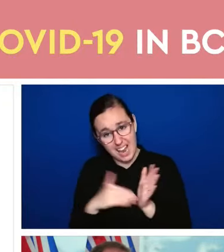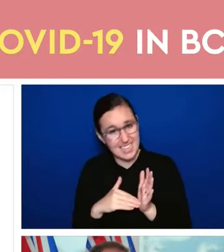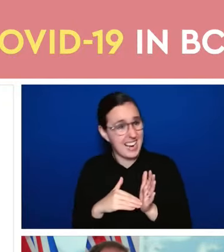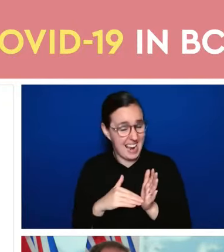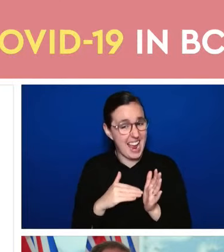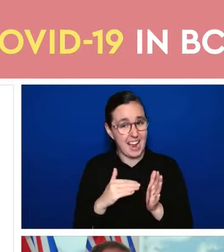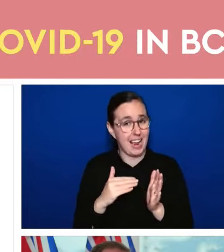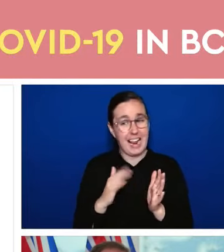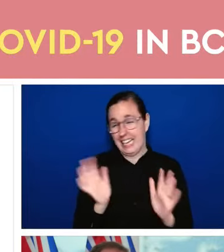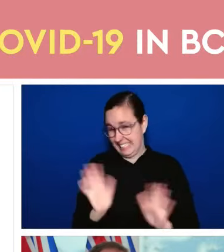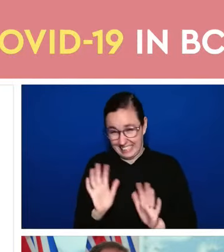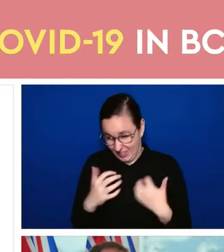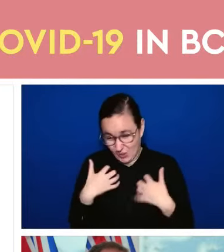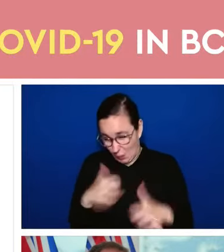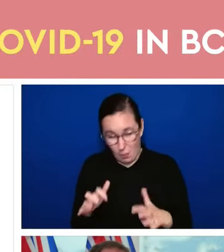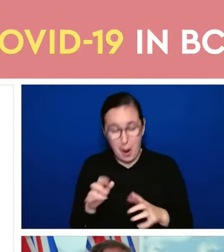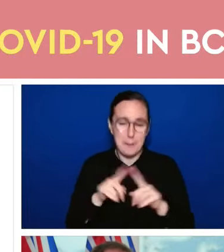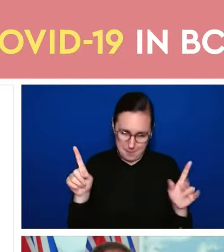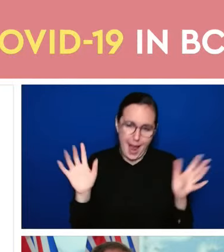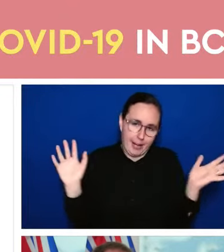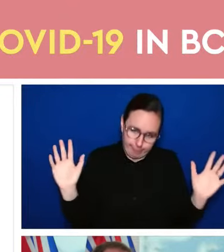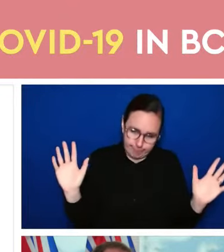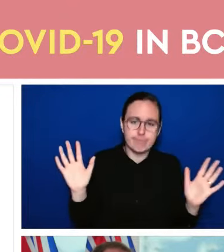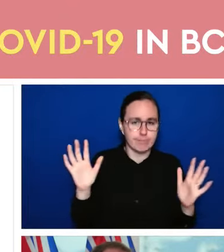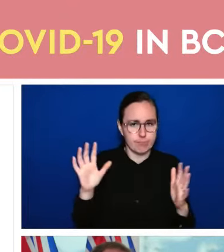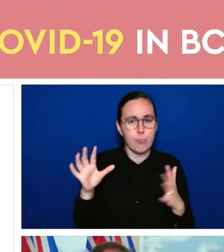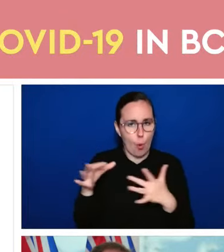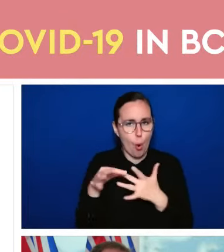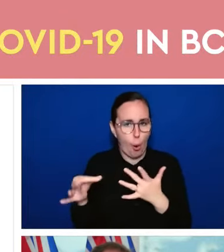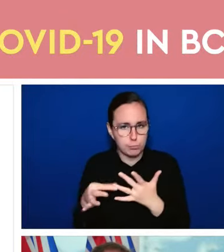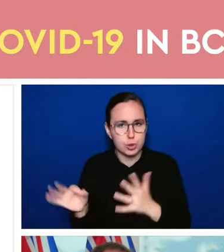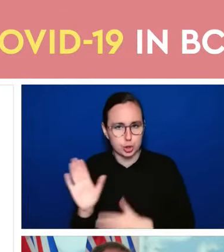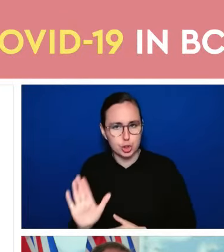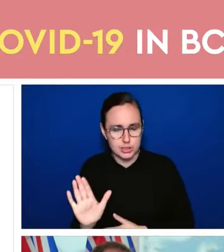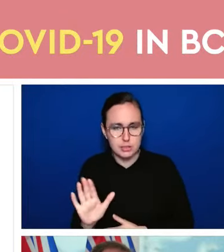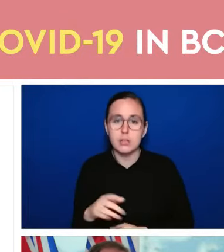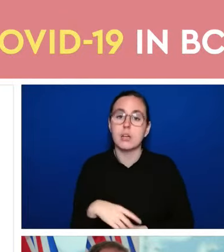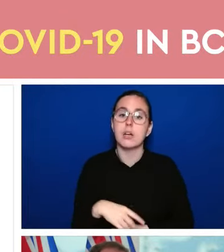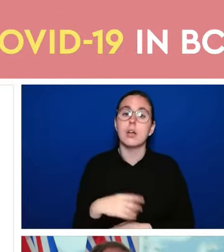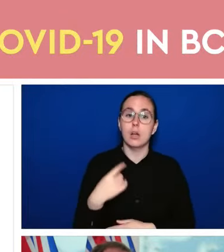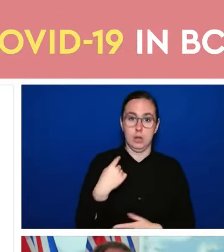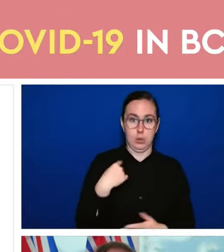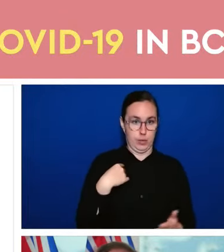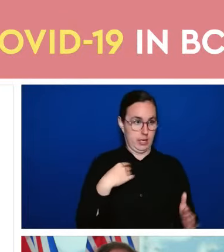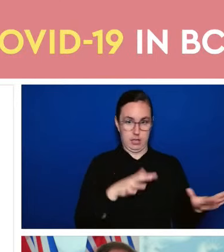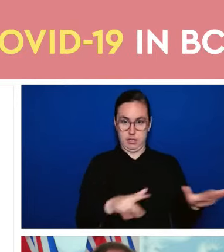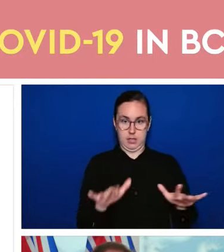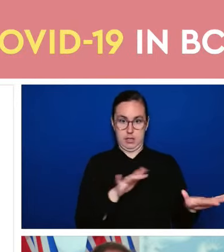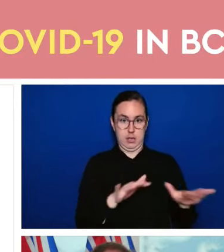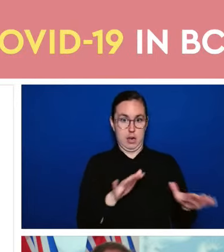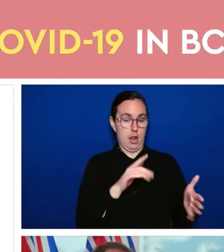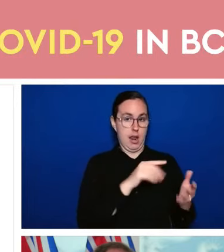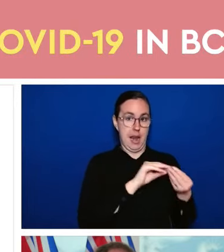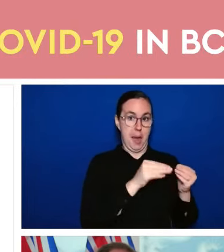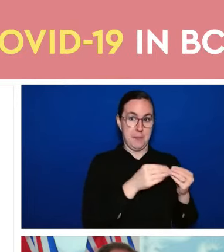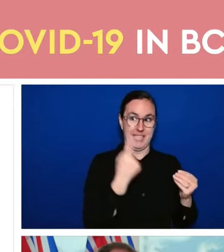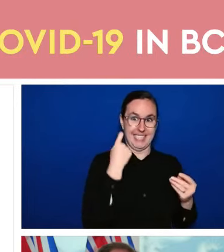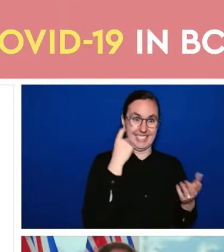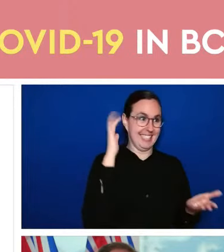Increase the number of surgeries we do you don't have. Our other high. On the community why